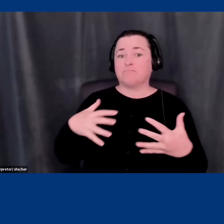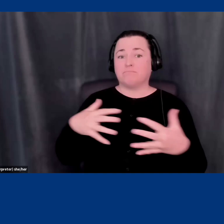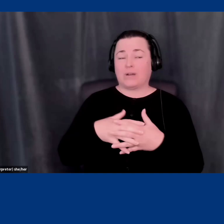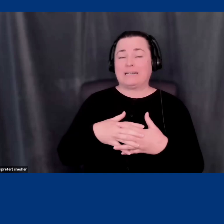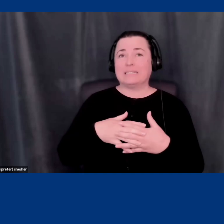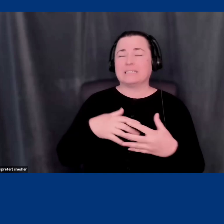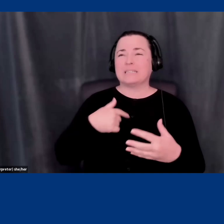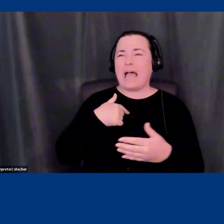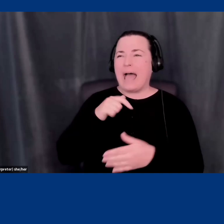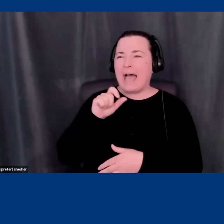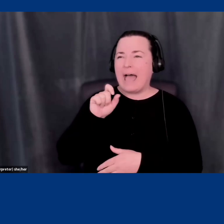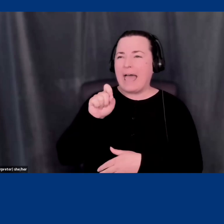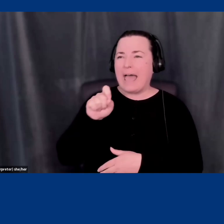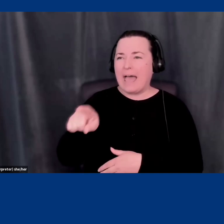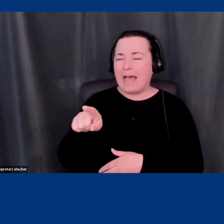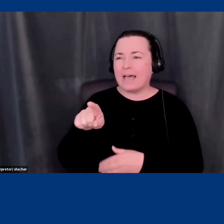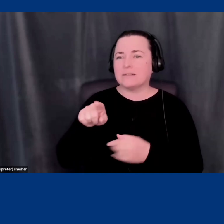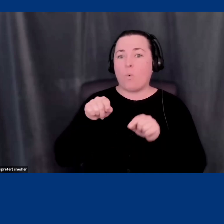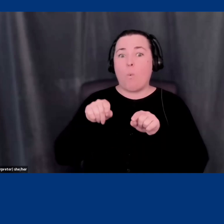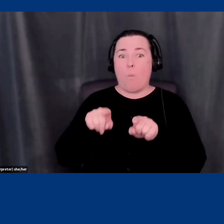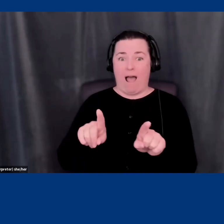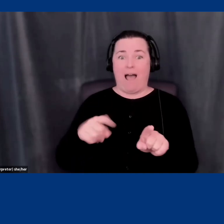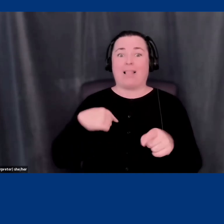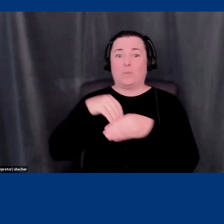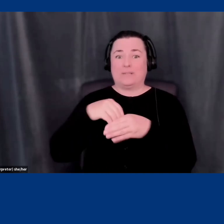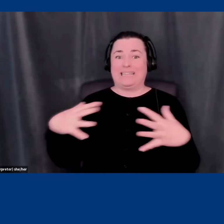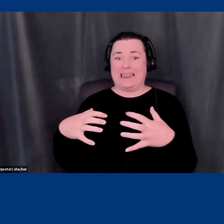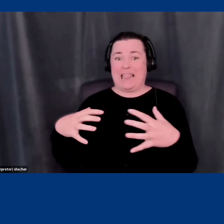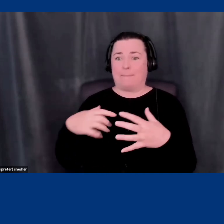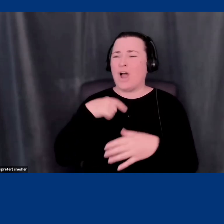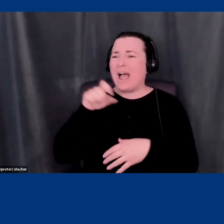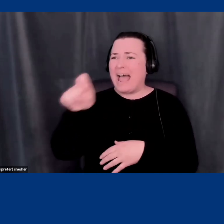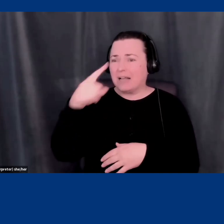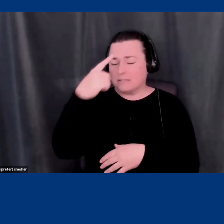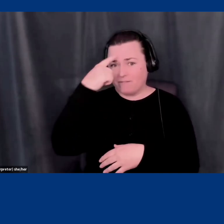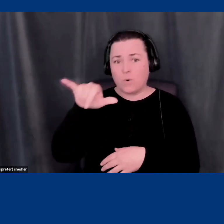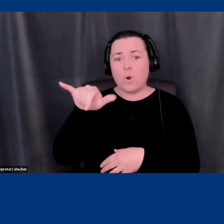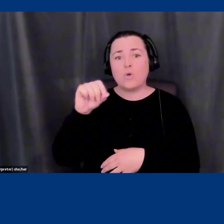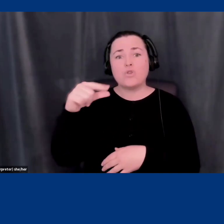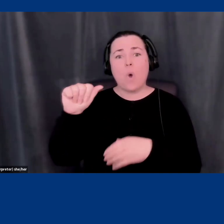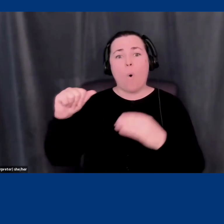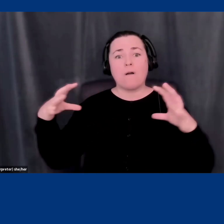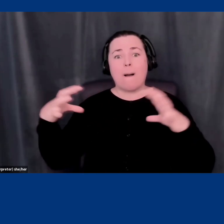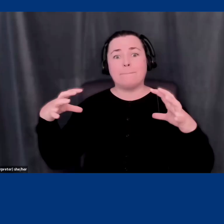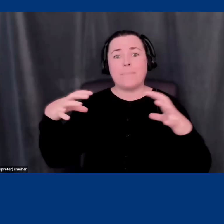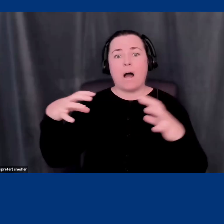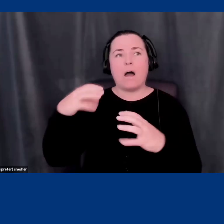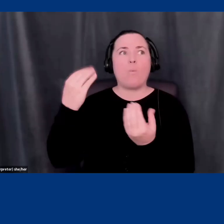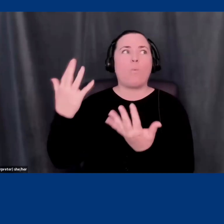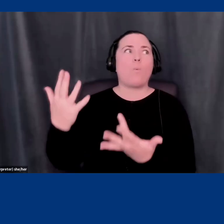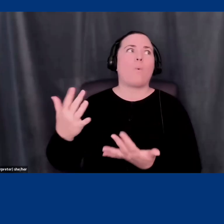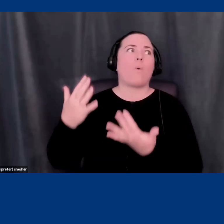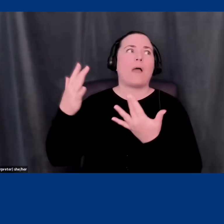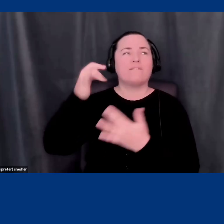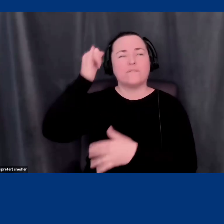asked when I was in labor for a yoga ball and it took a long time for them to come and when they came they